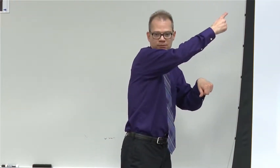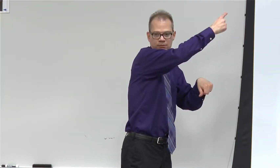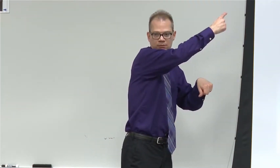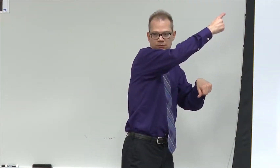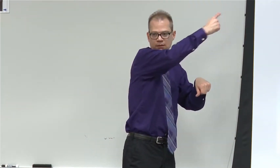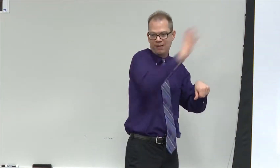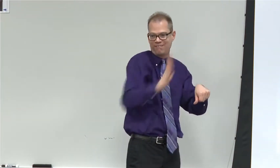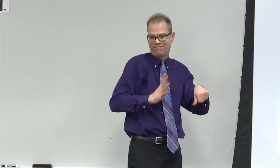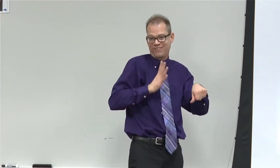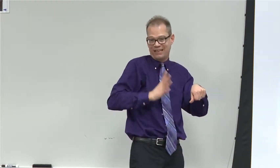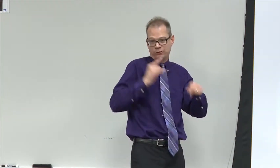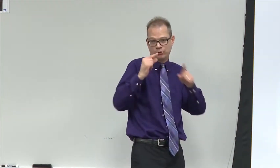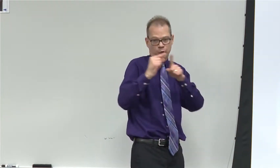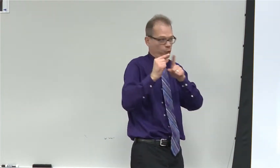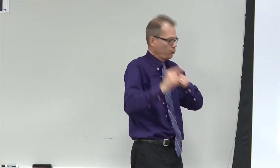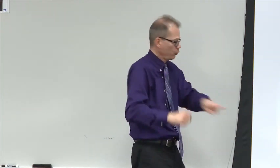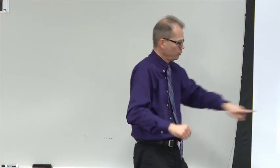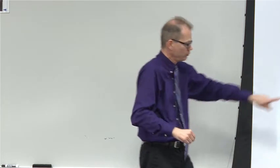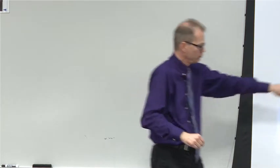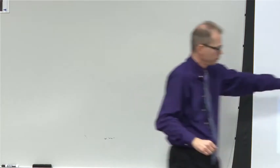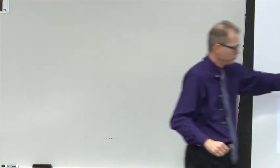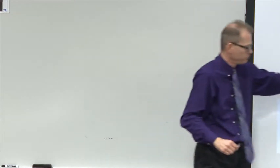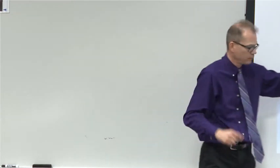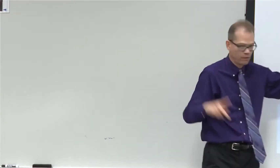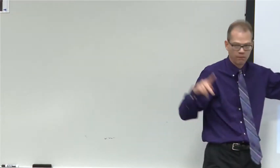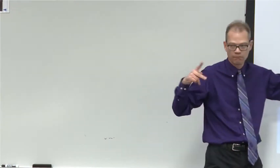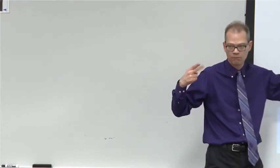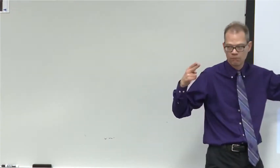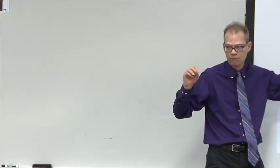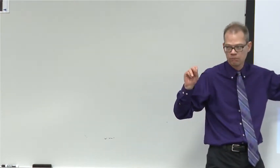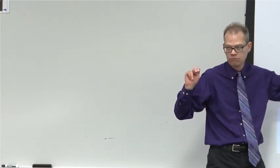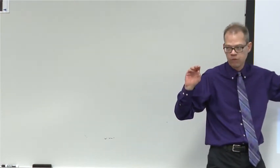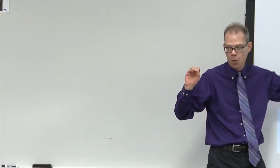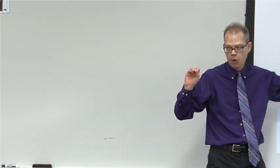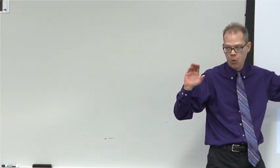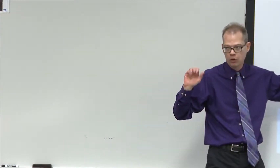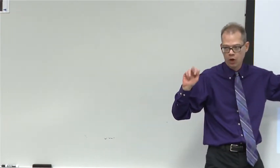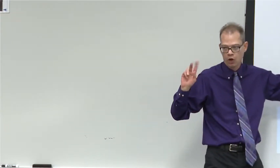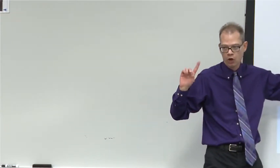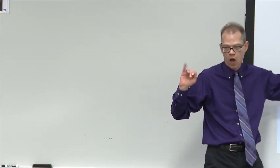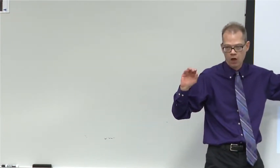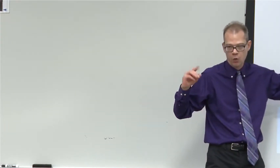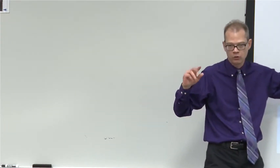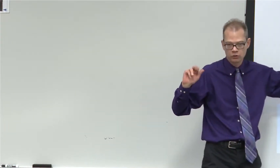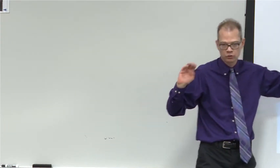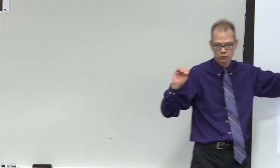at that time. Here's the fancy word for it-- phonocardiogram.